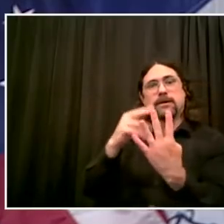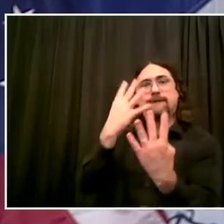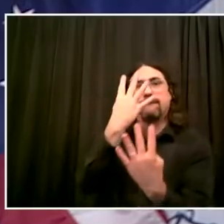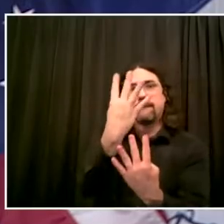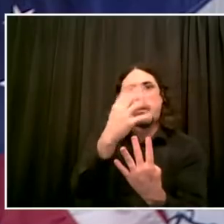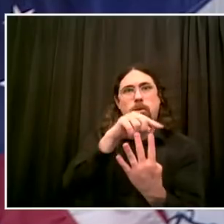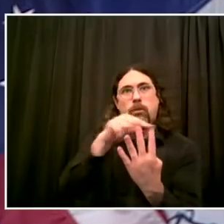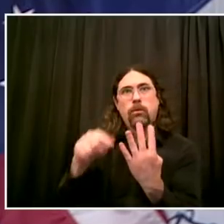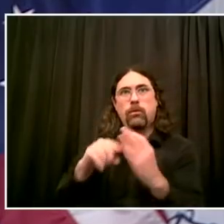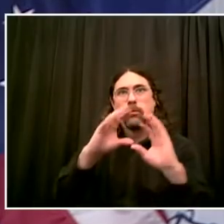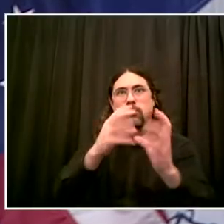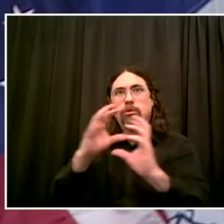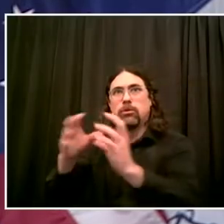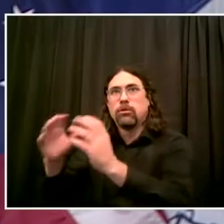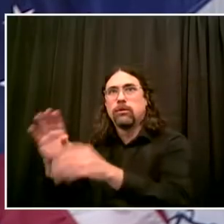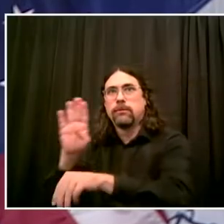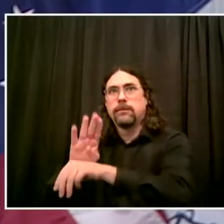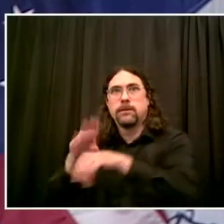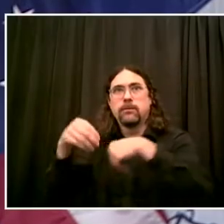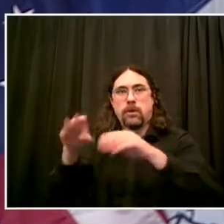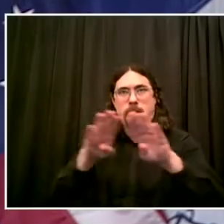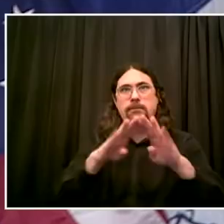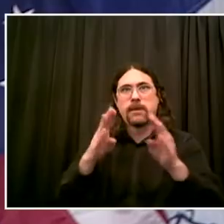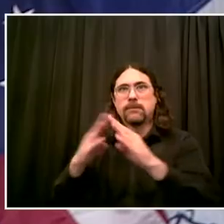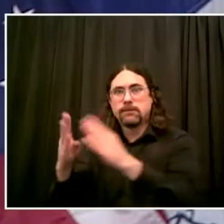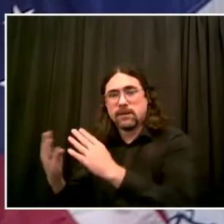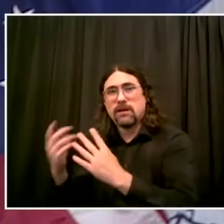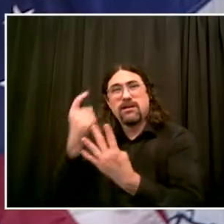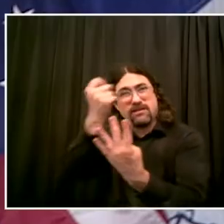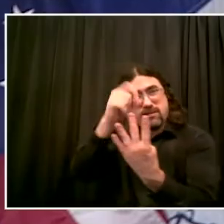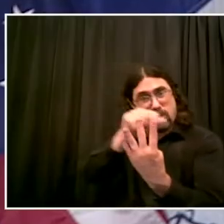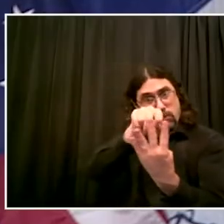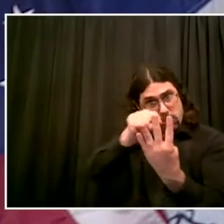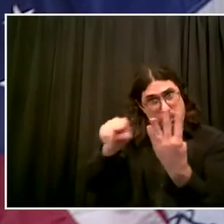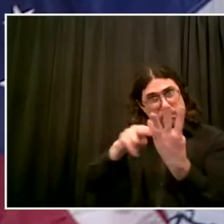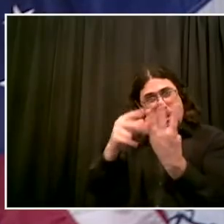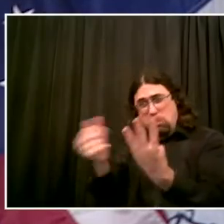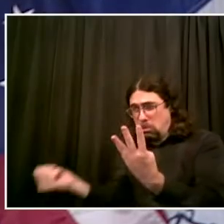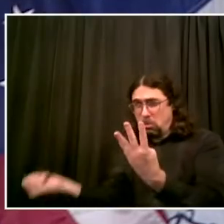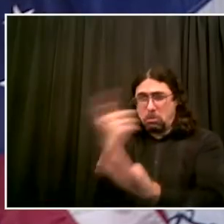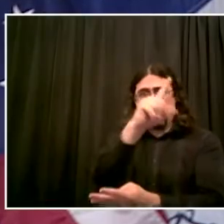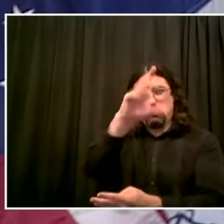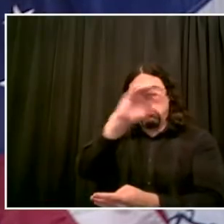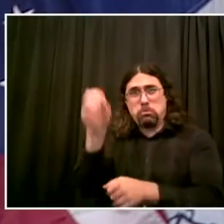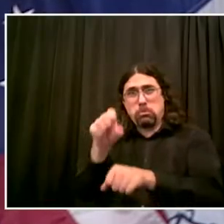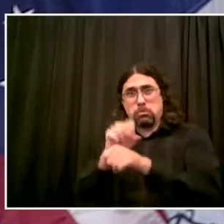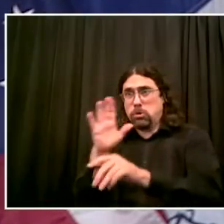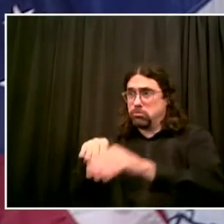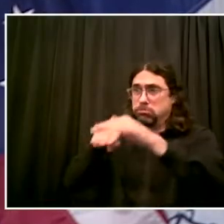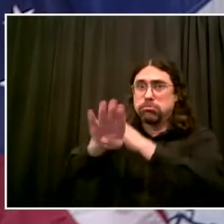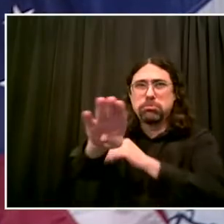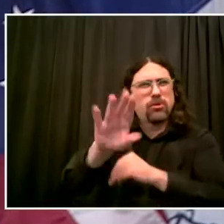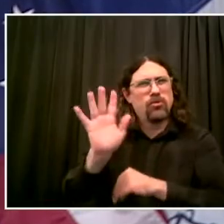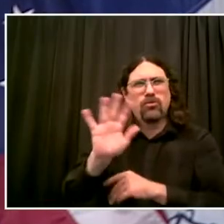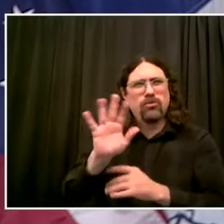KITANG MASS